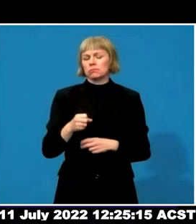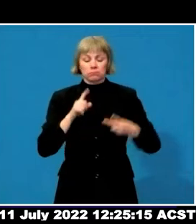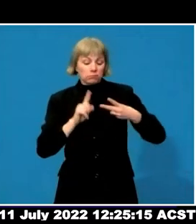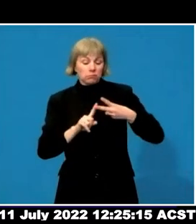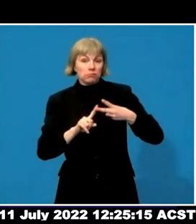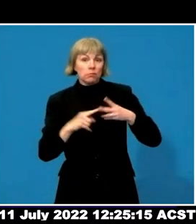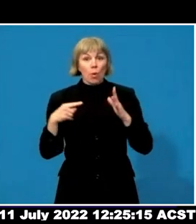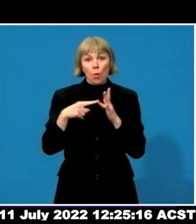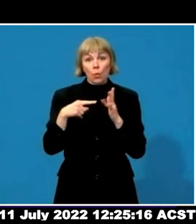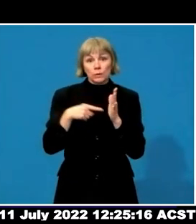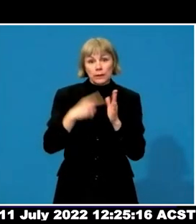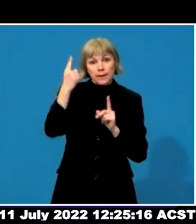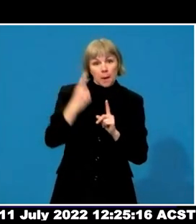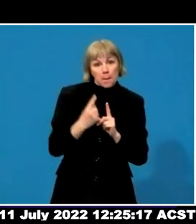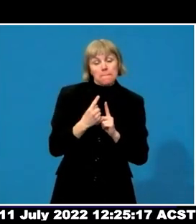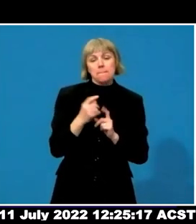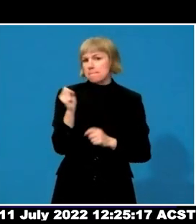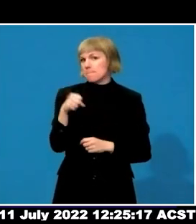Yep. MS TARRAGO: And more doctors and nurses?